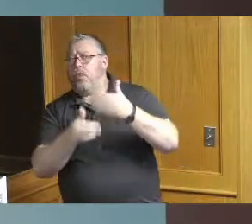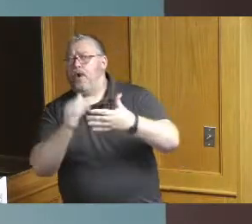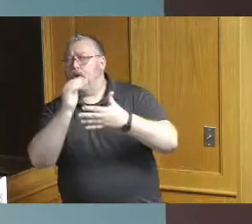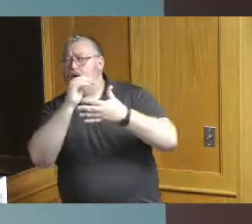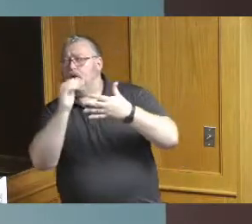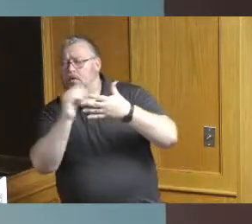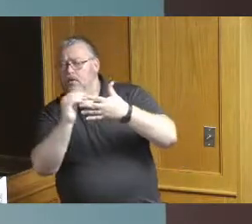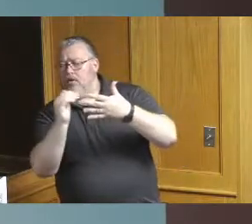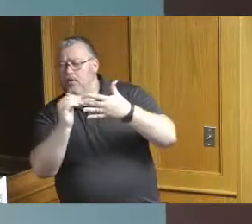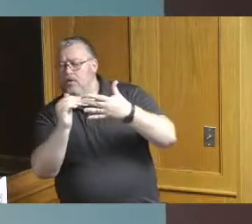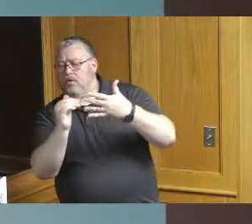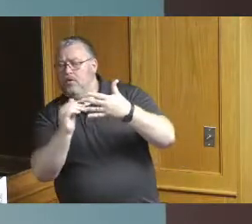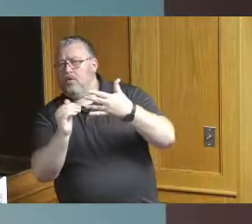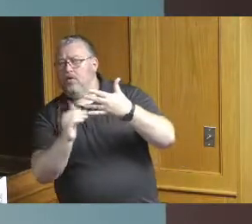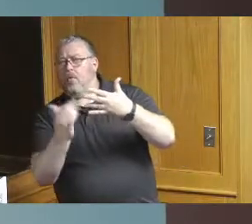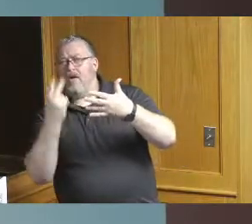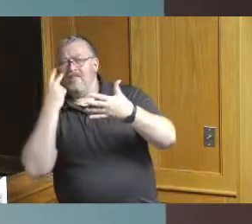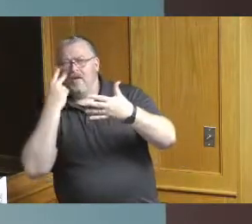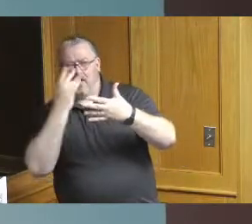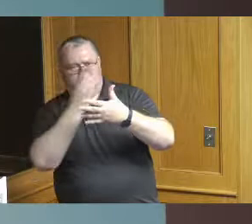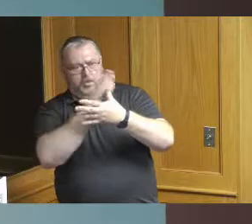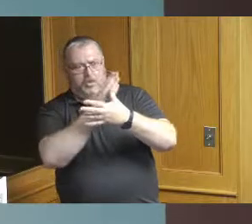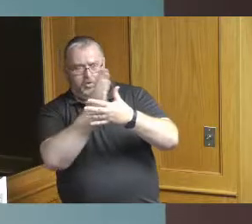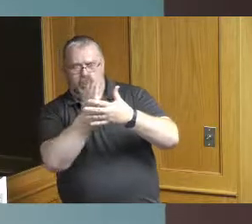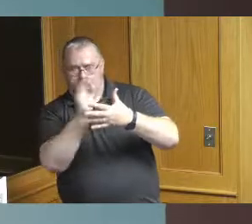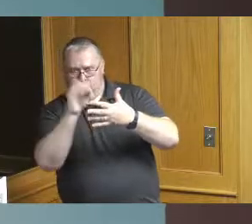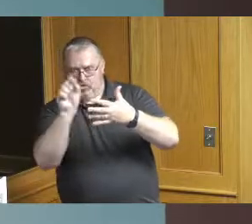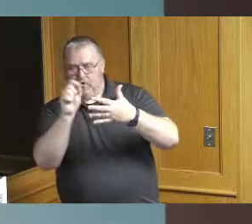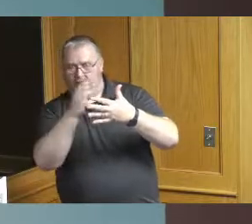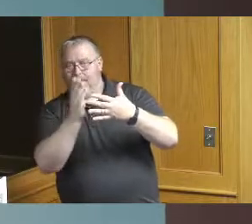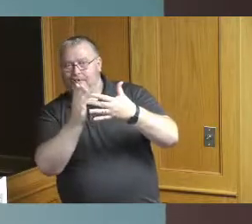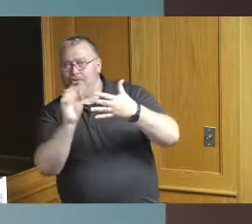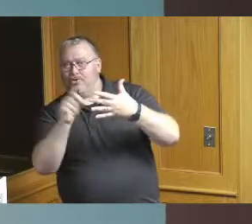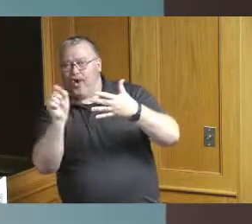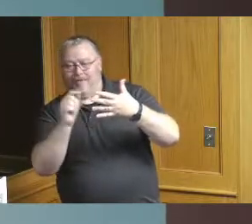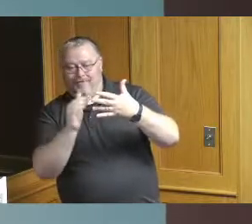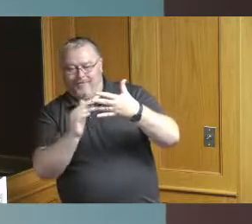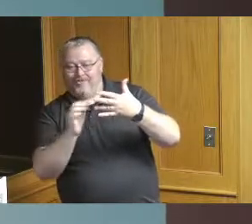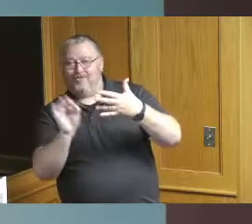for them to pay up are there any requests from the agencies like submitting documents again so